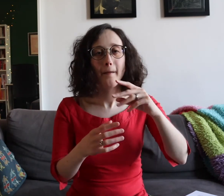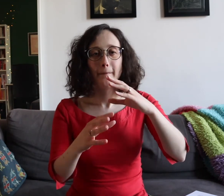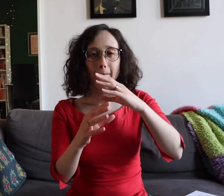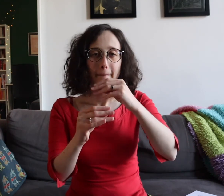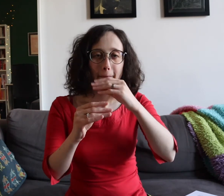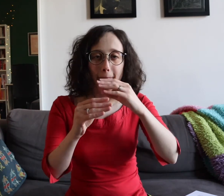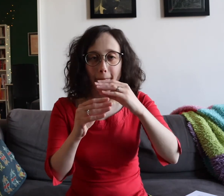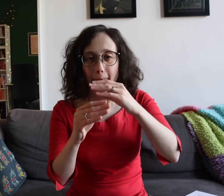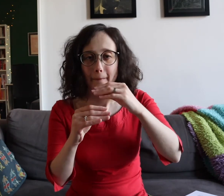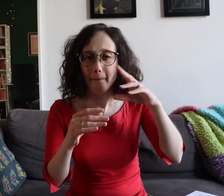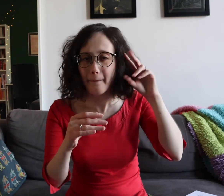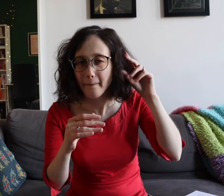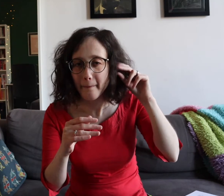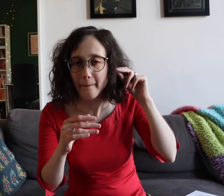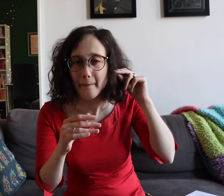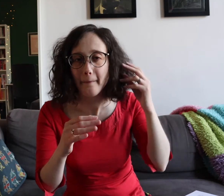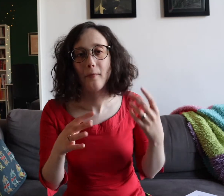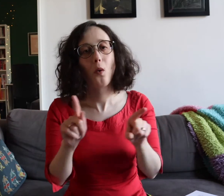they spoke near me which is why I could pick up the sounds.